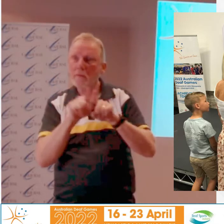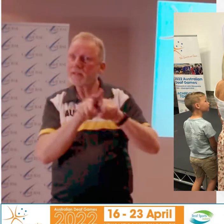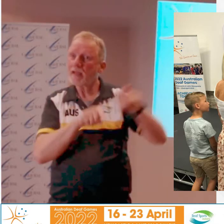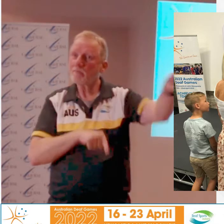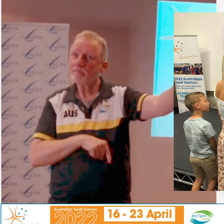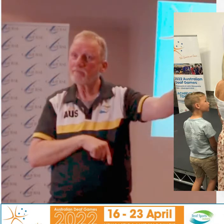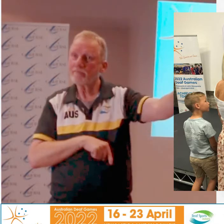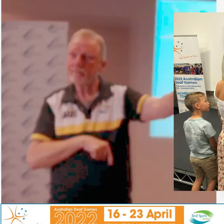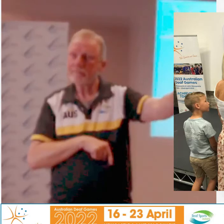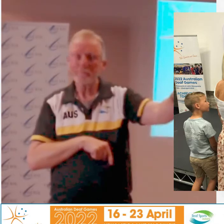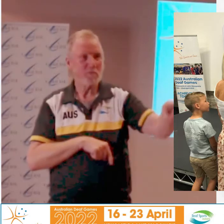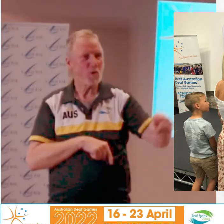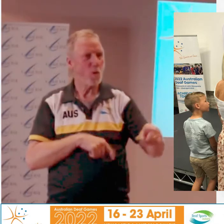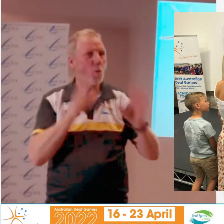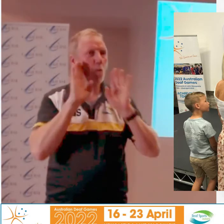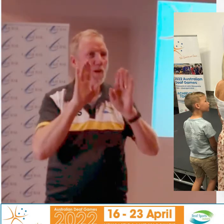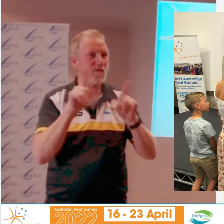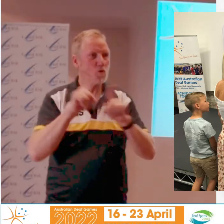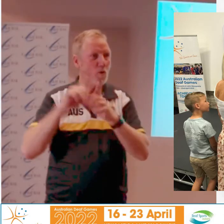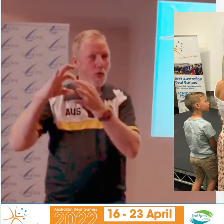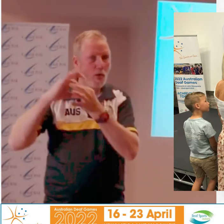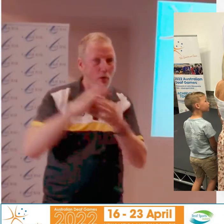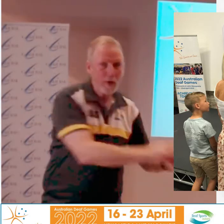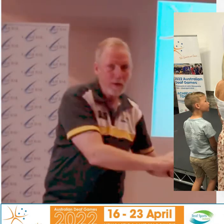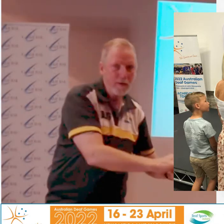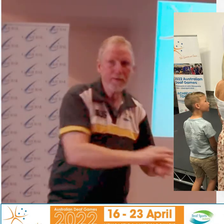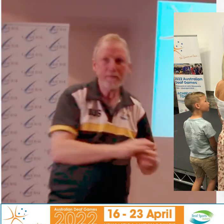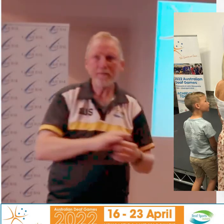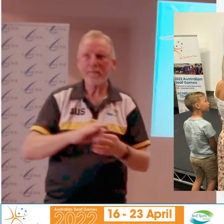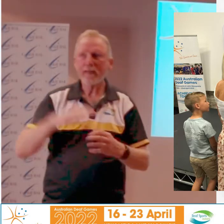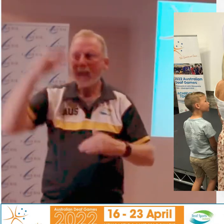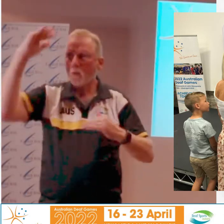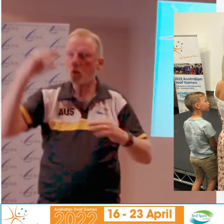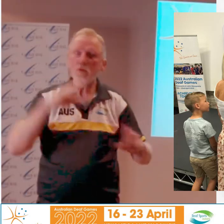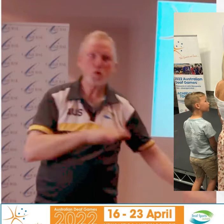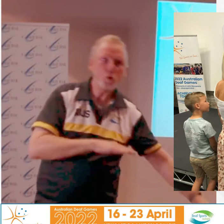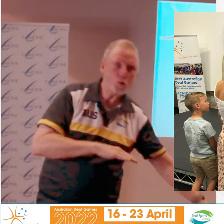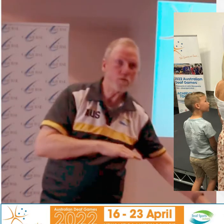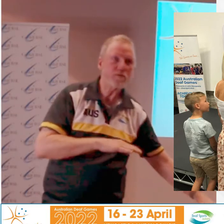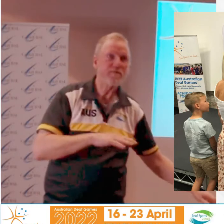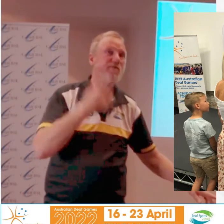her dream is to swim just like Cindy so they had this beautiful chat this morning